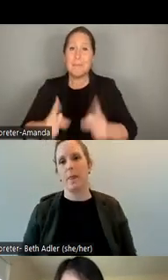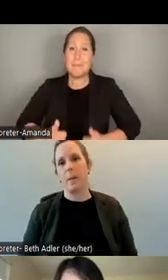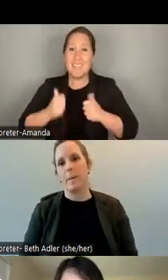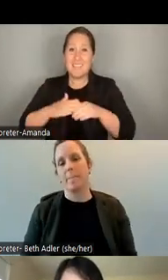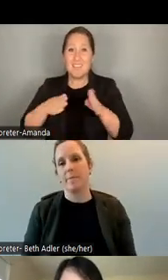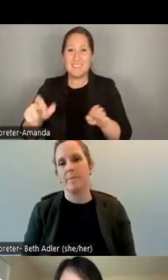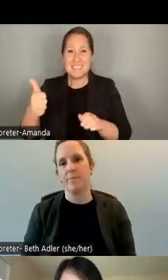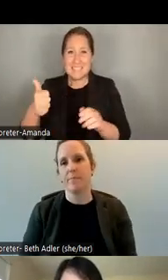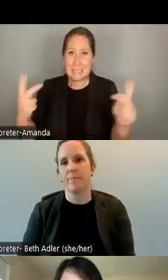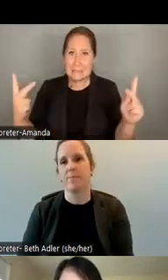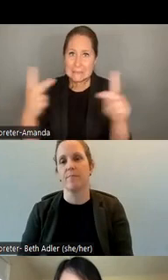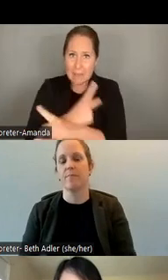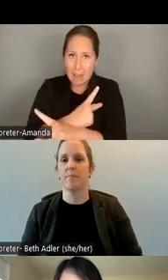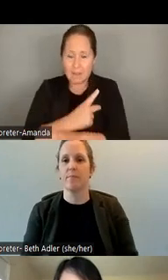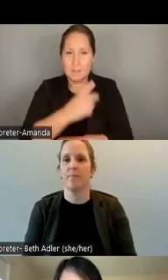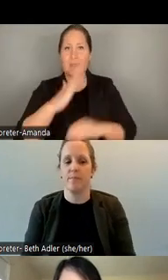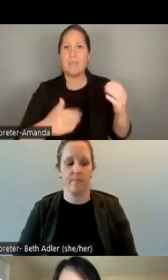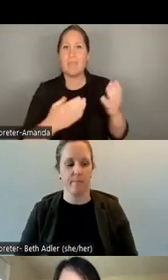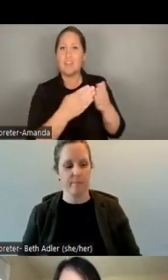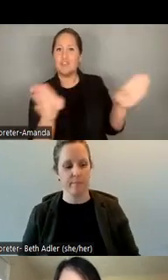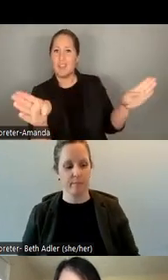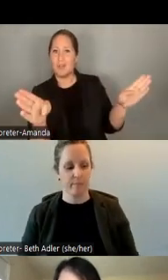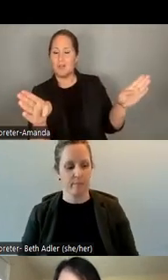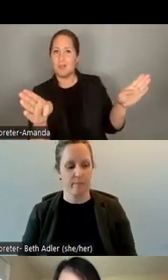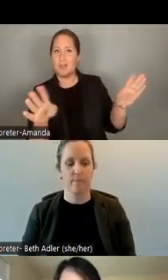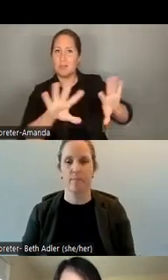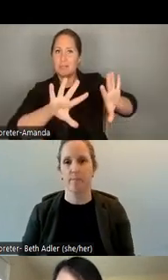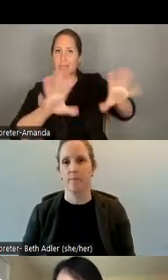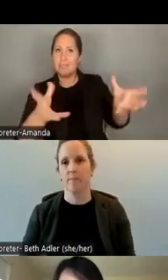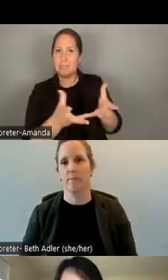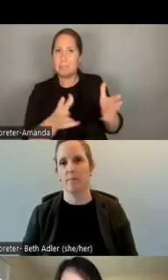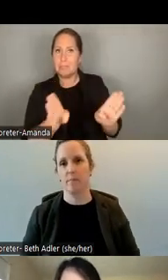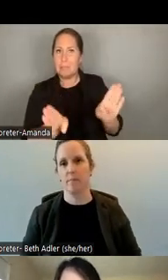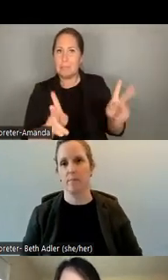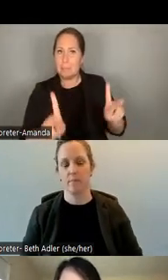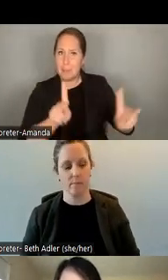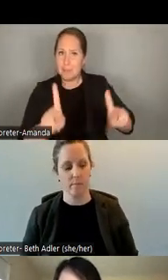times that of the general population and you know I I knew the stats going into this work but it's